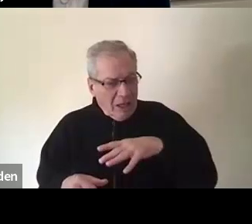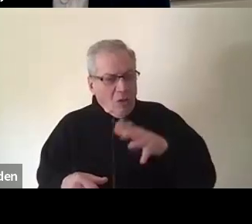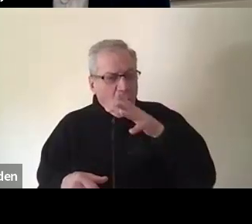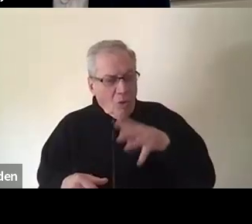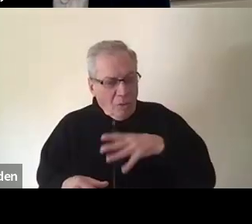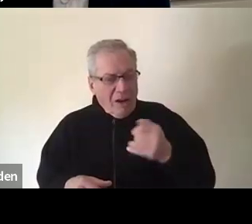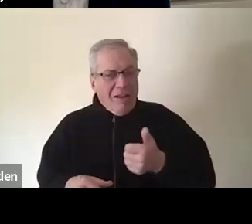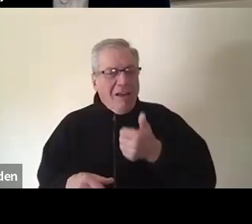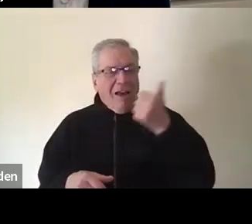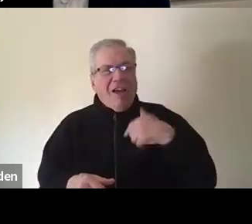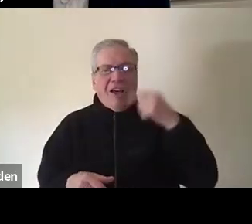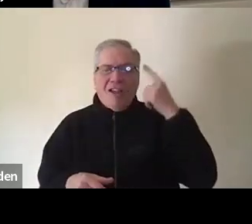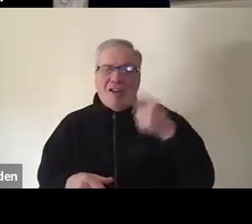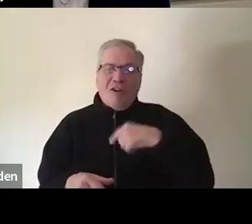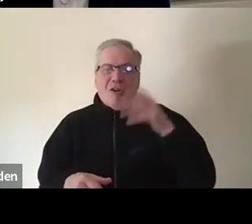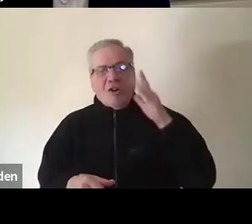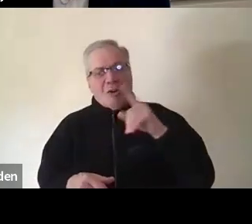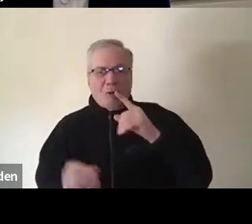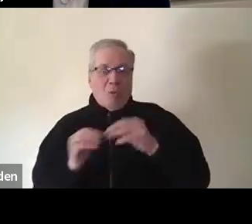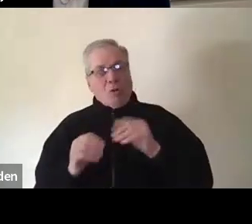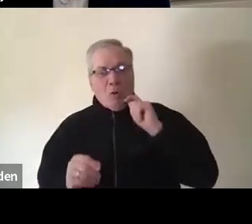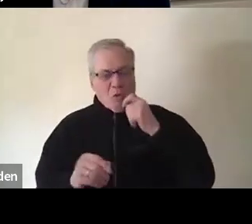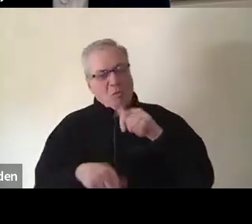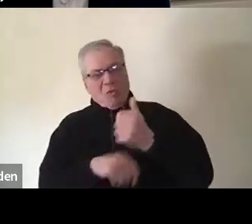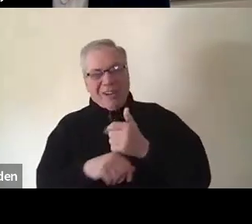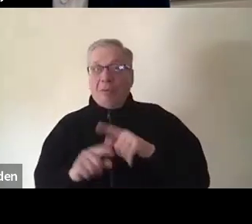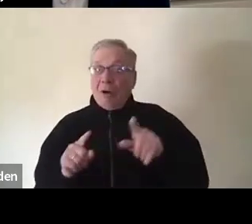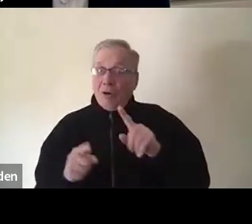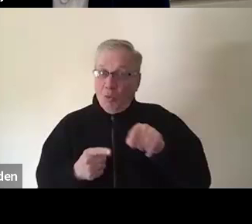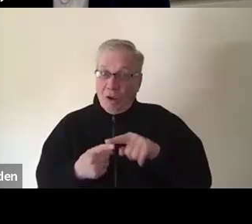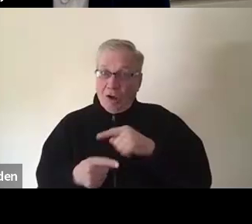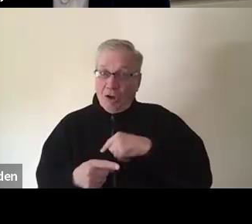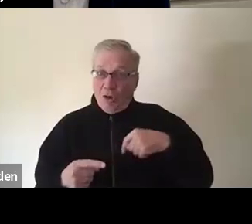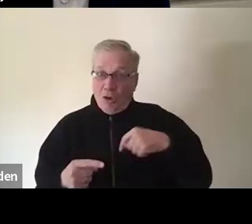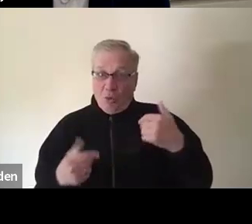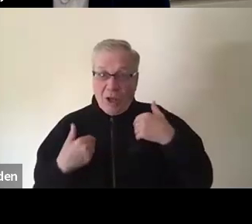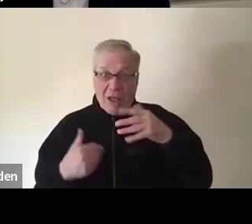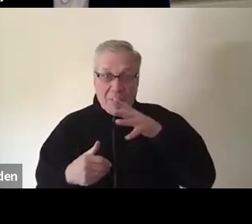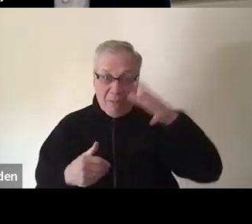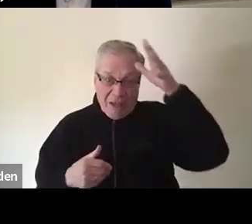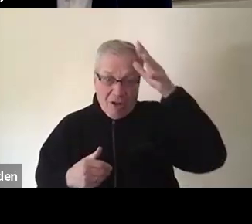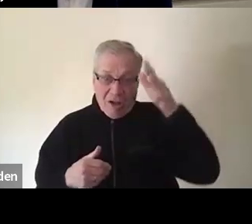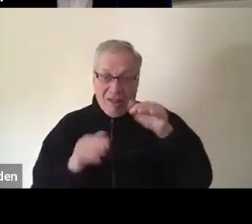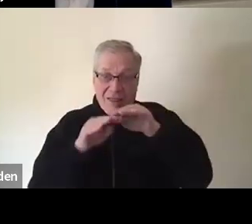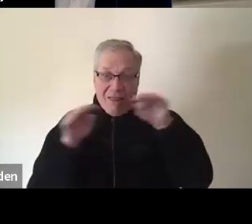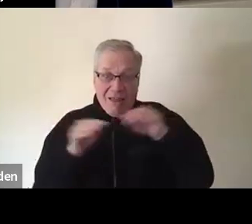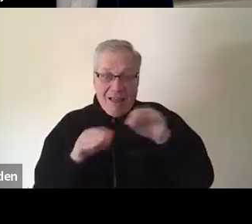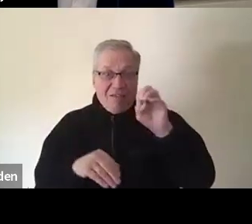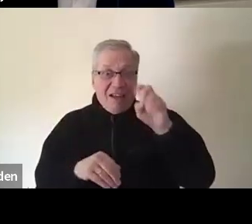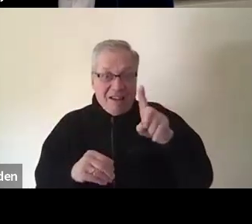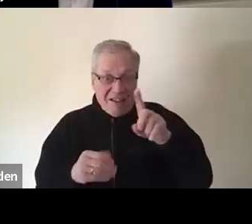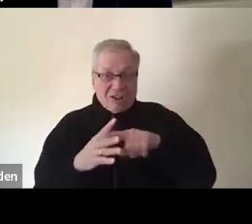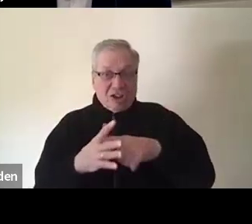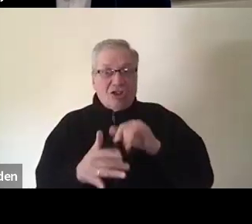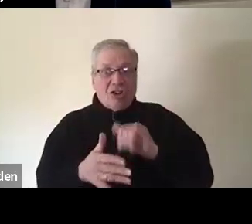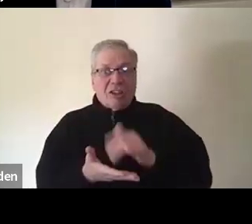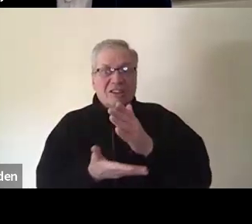cool and modern. But then when we had parent level education and it started at some high school,